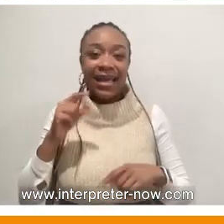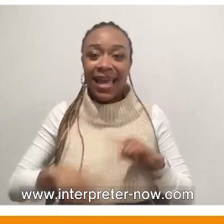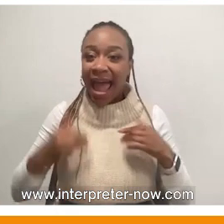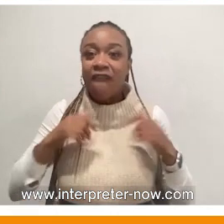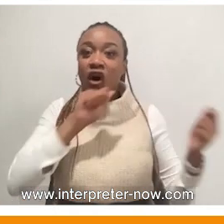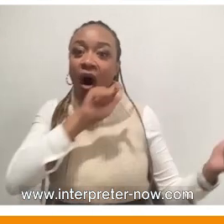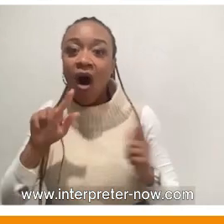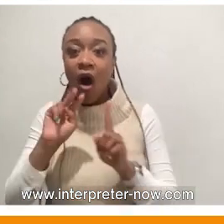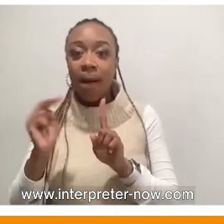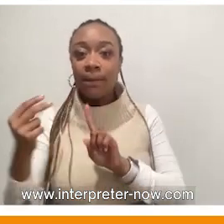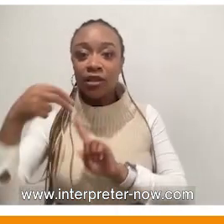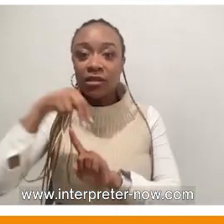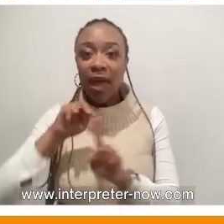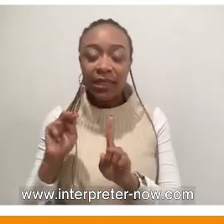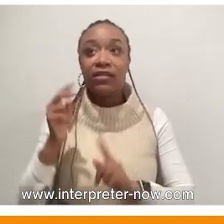I hold, I can't have all these perspectives.